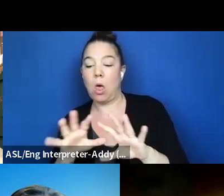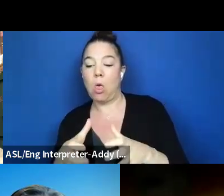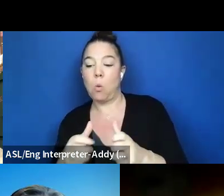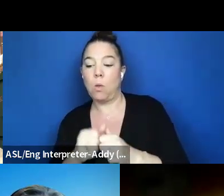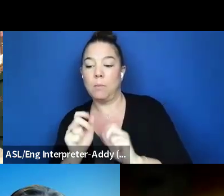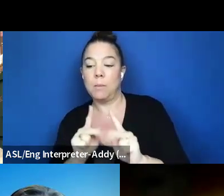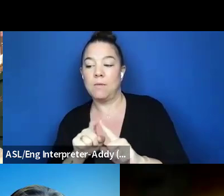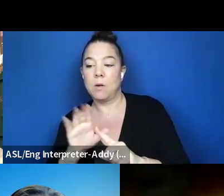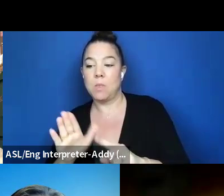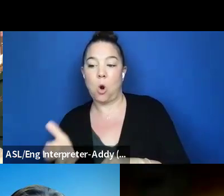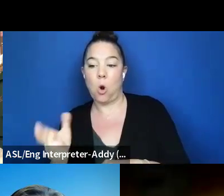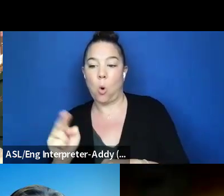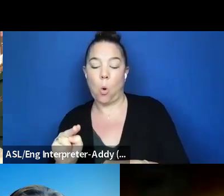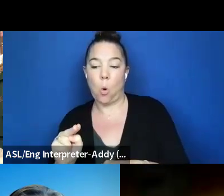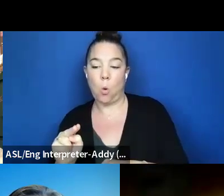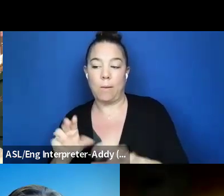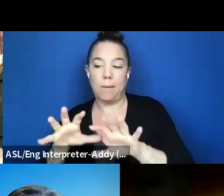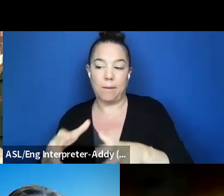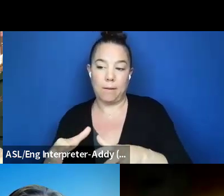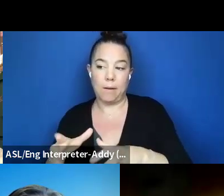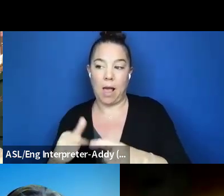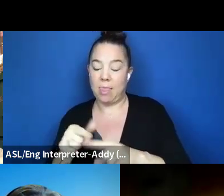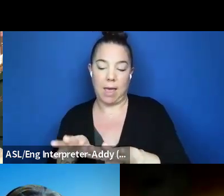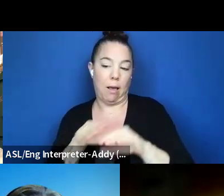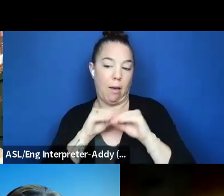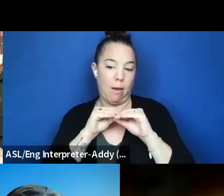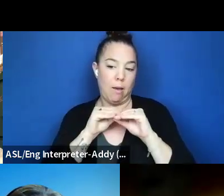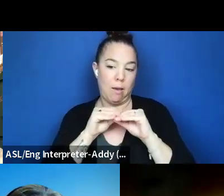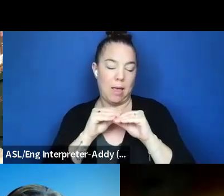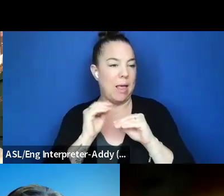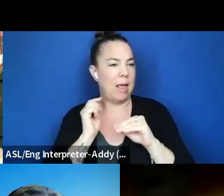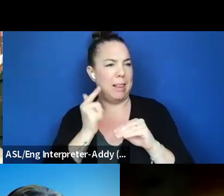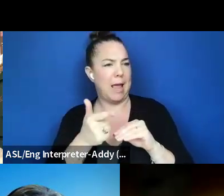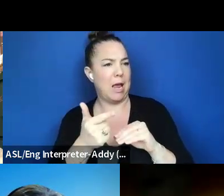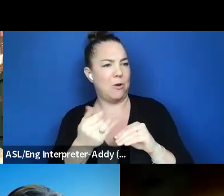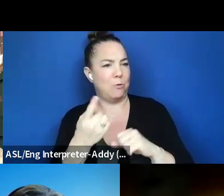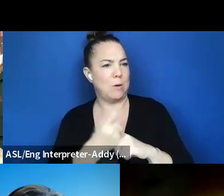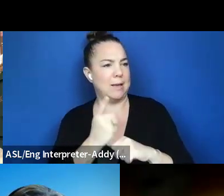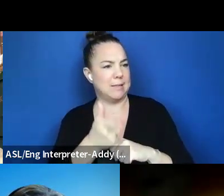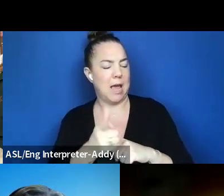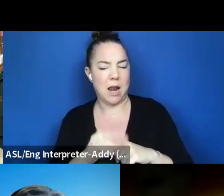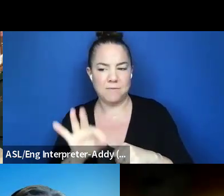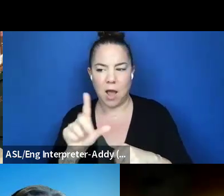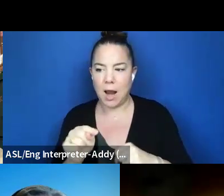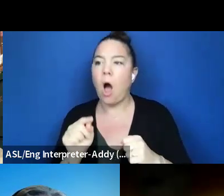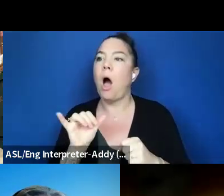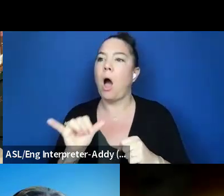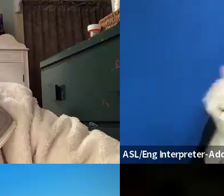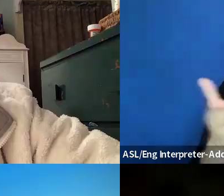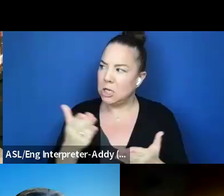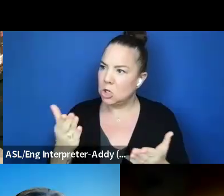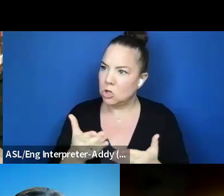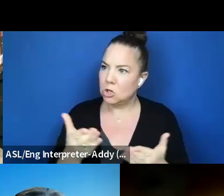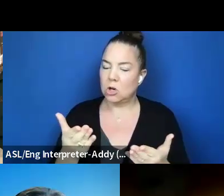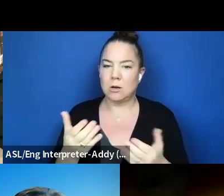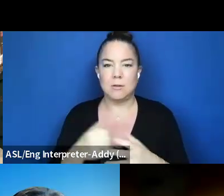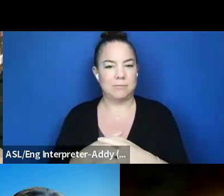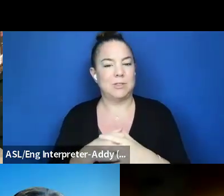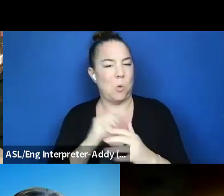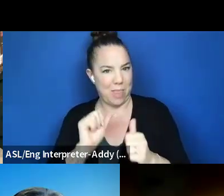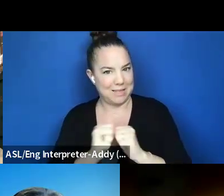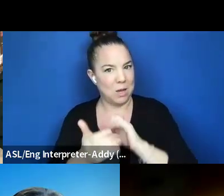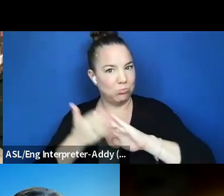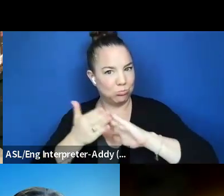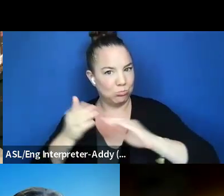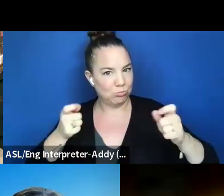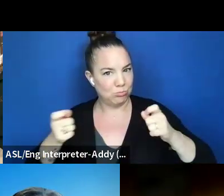Don Posh: and then they're gone. And then you find out they were here in the paper like a couple of days later. That's how things are run now. So it's they're not as accessible